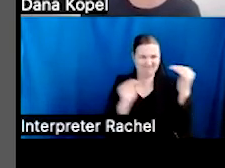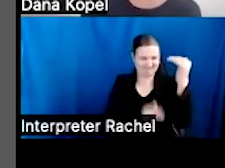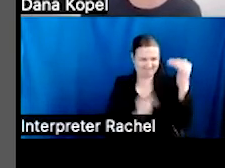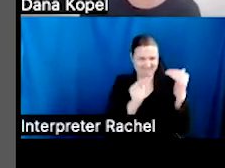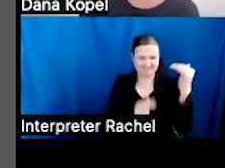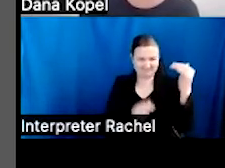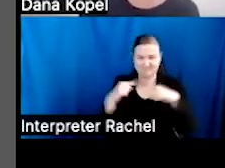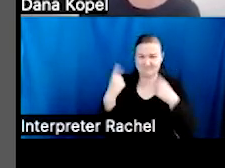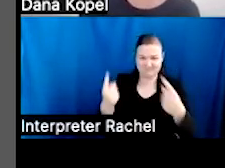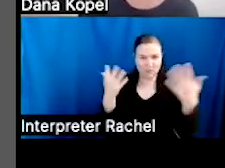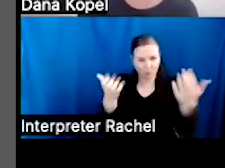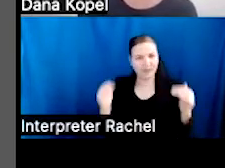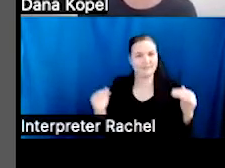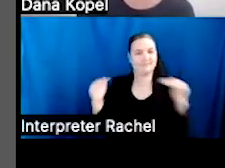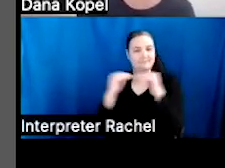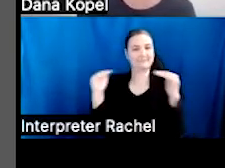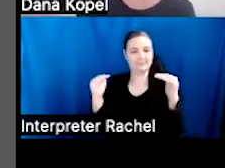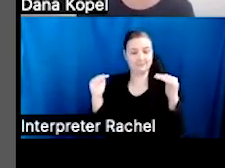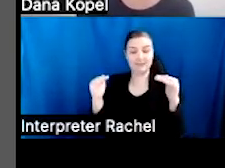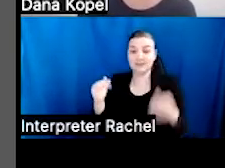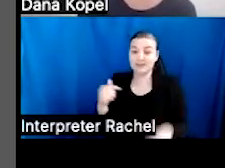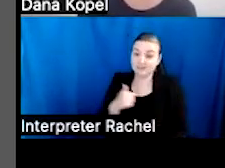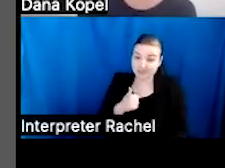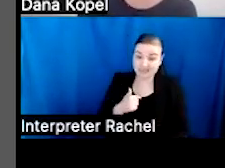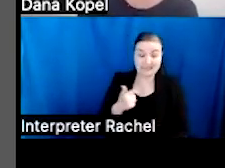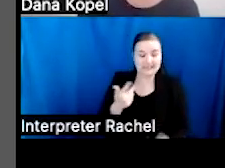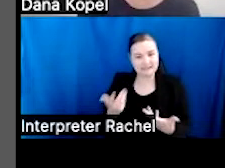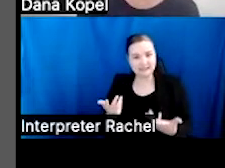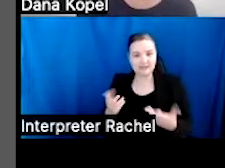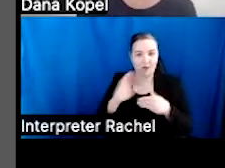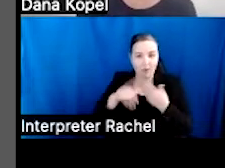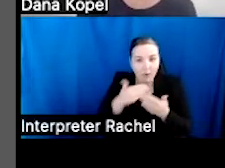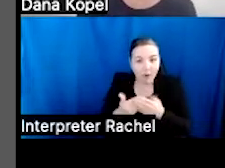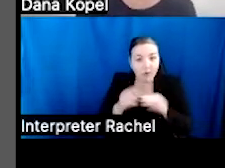that the museums we have can be made equitable or anti-racist - looking to the history of museums